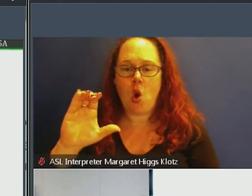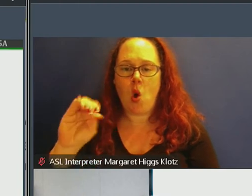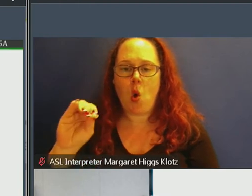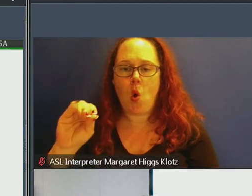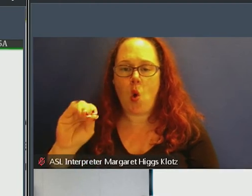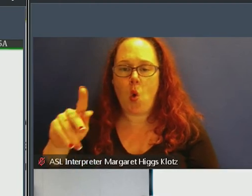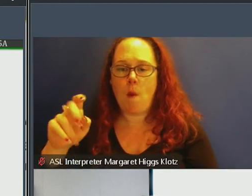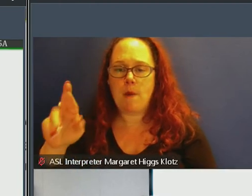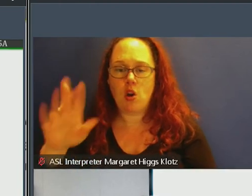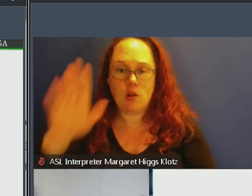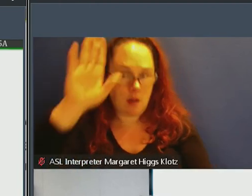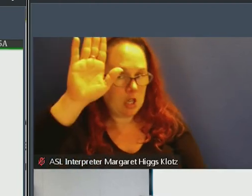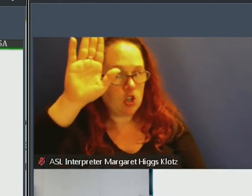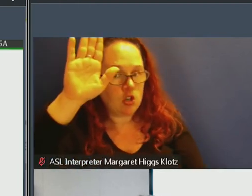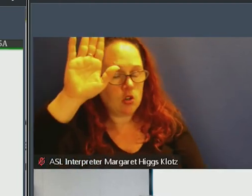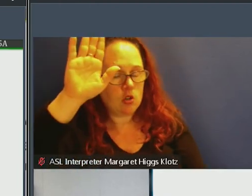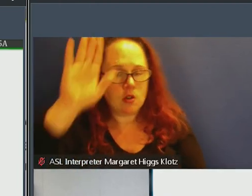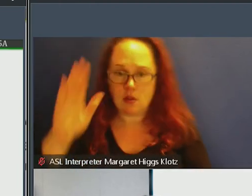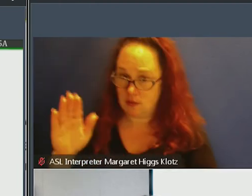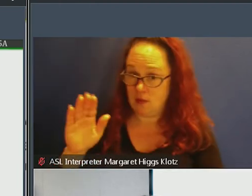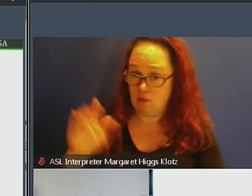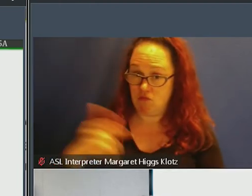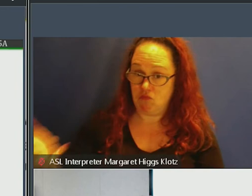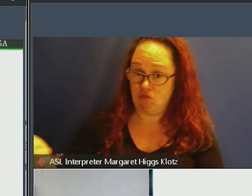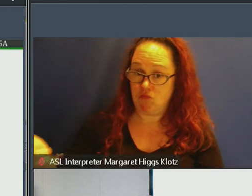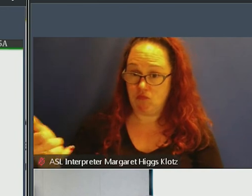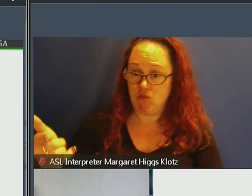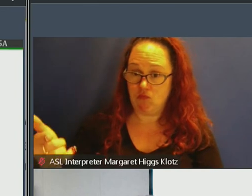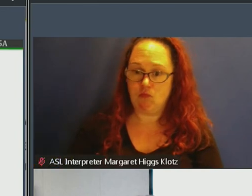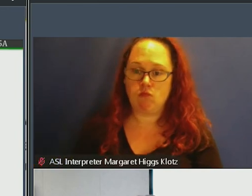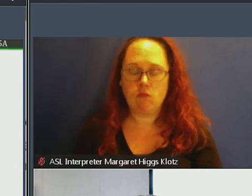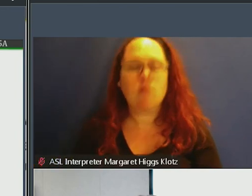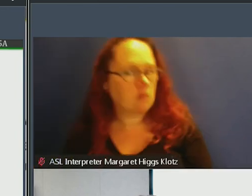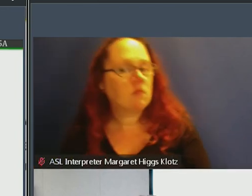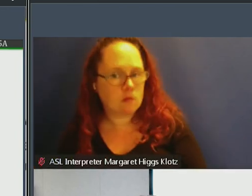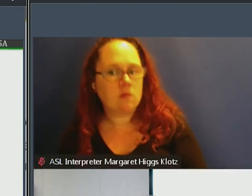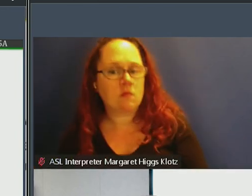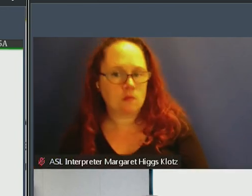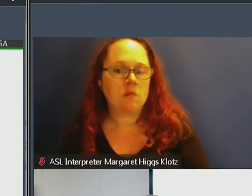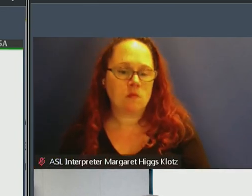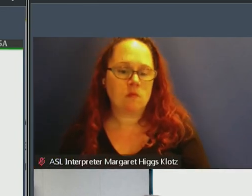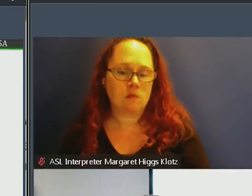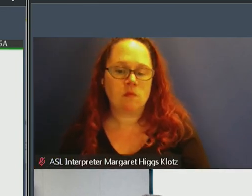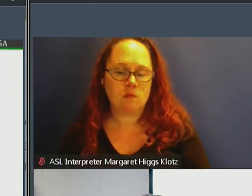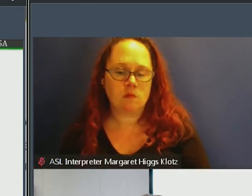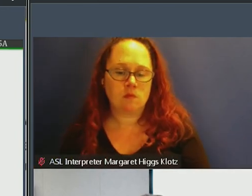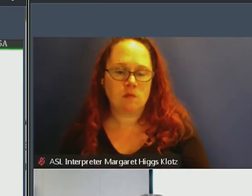Yes, I'm here. Can you, do you care to speak? Yes. Okay. You're on.